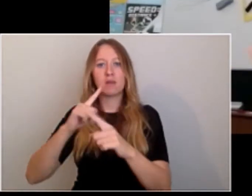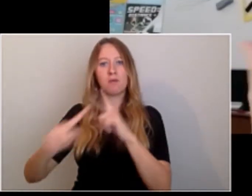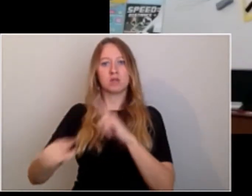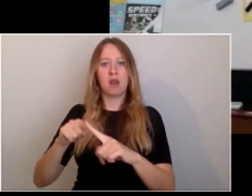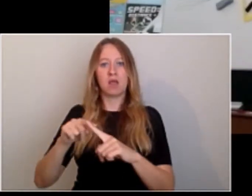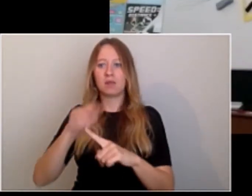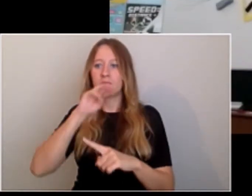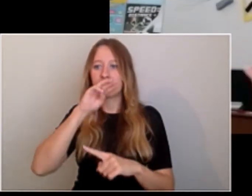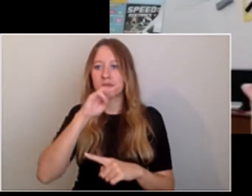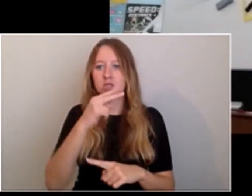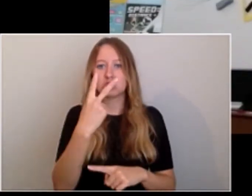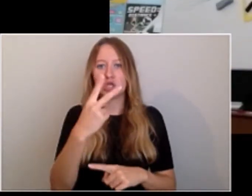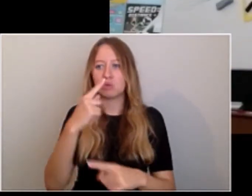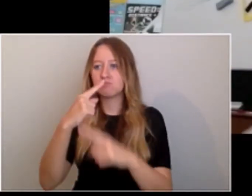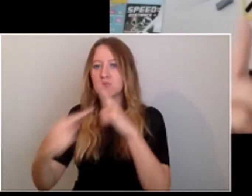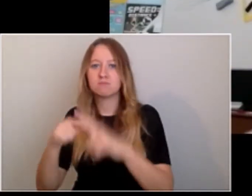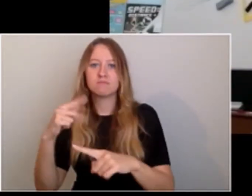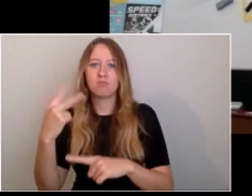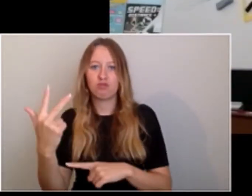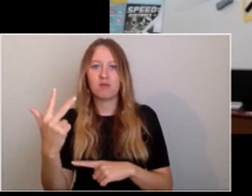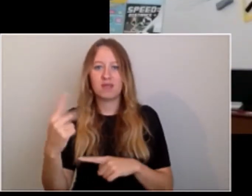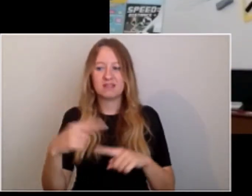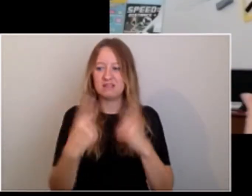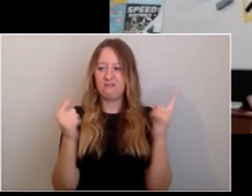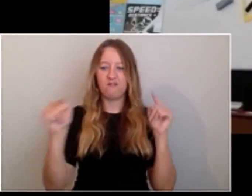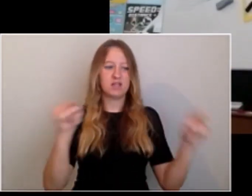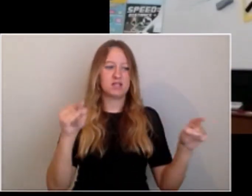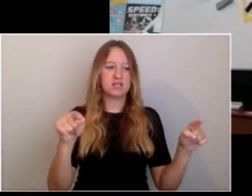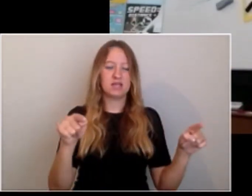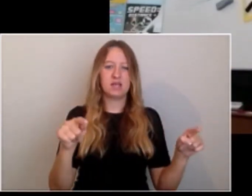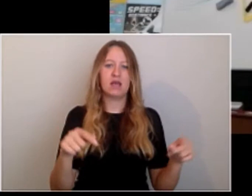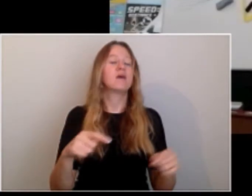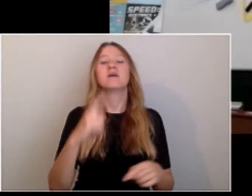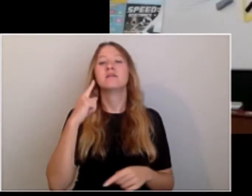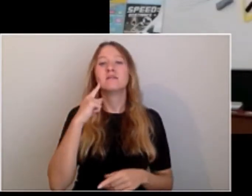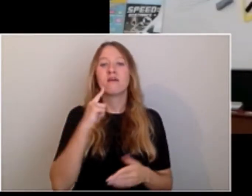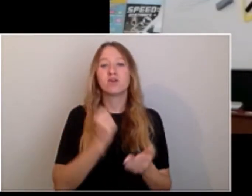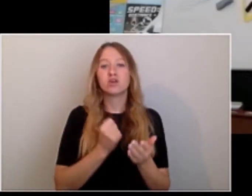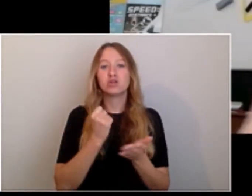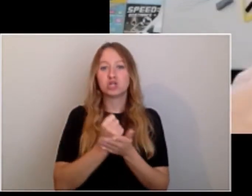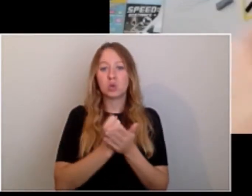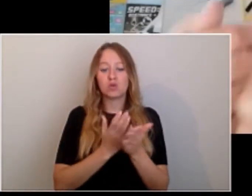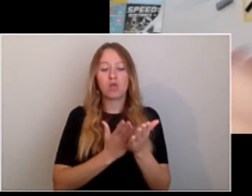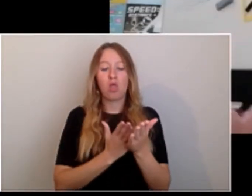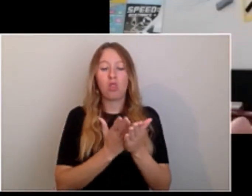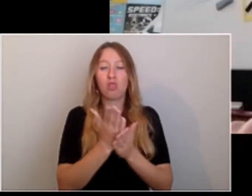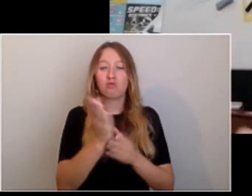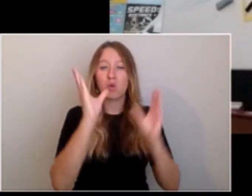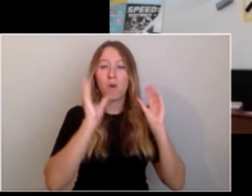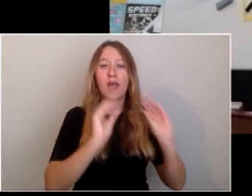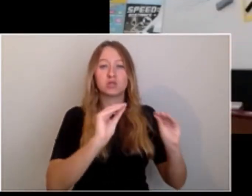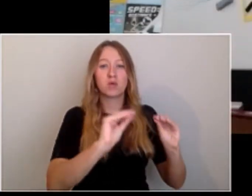do '2 multiplied by 3', so different. And then when you have Deaf students moving on in their education, and they're